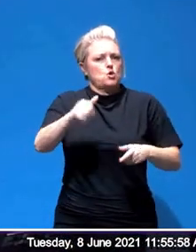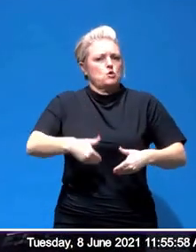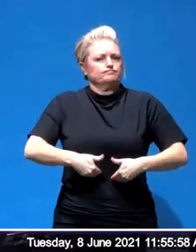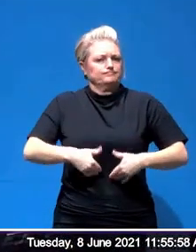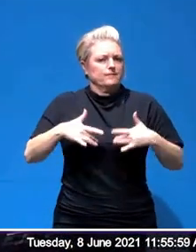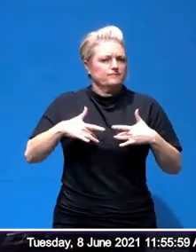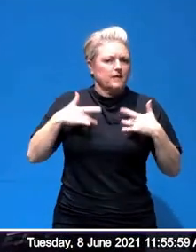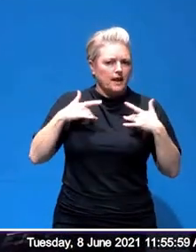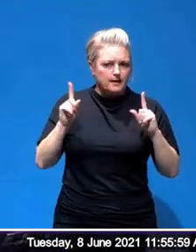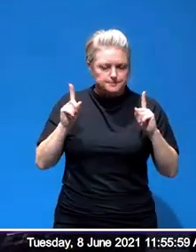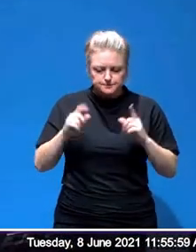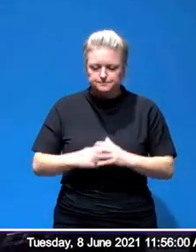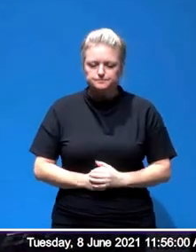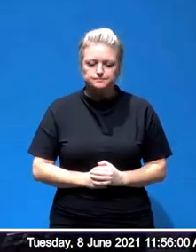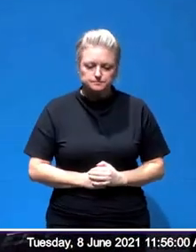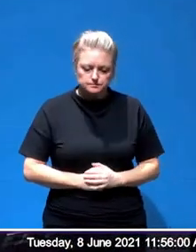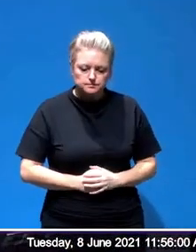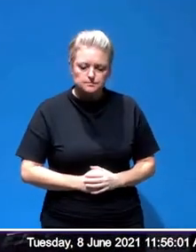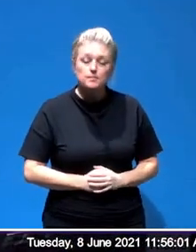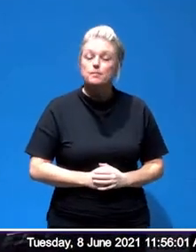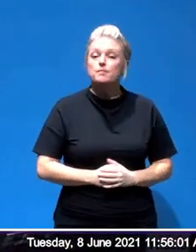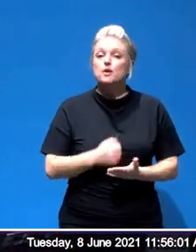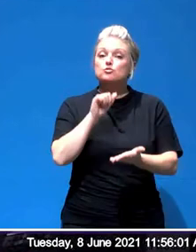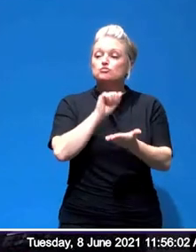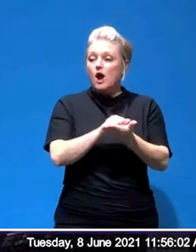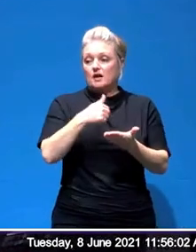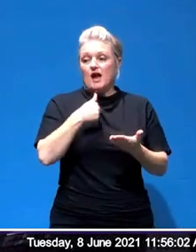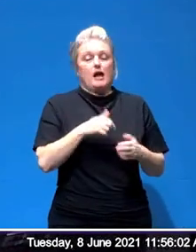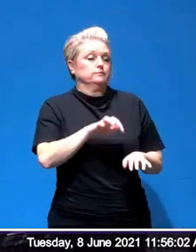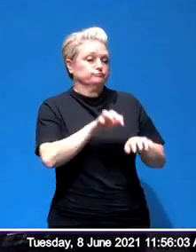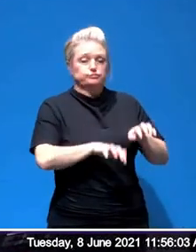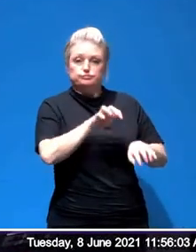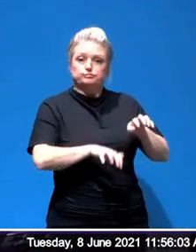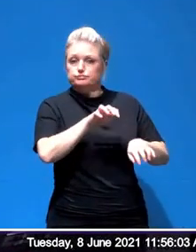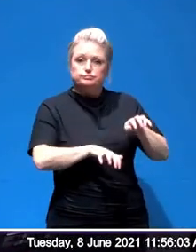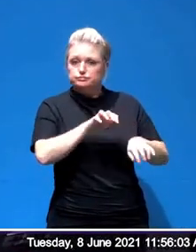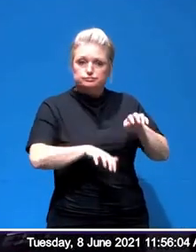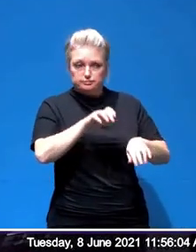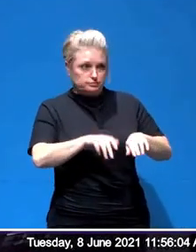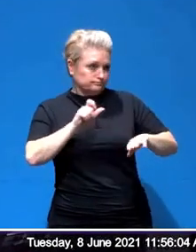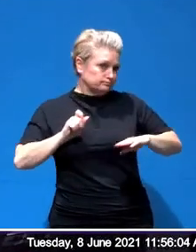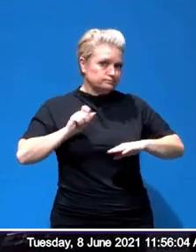I wrote to Mr Hoffman and I sent it just after he started at the NDIS.